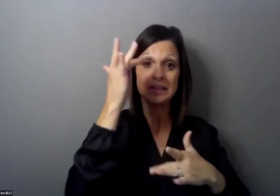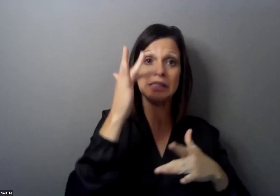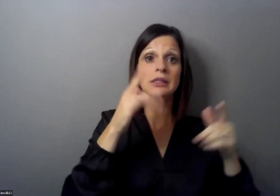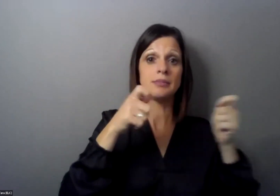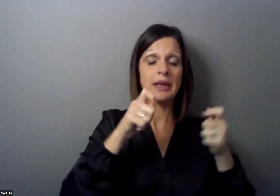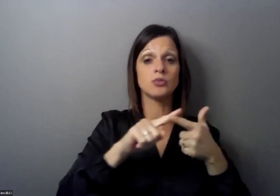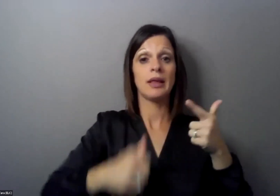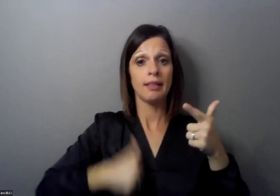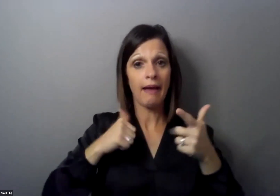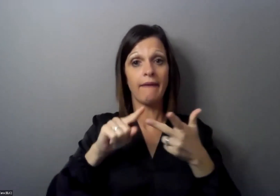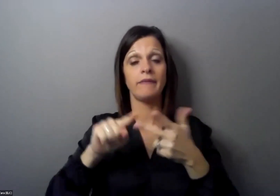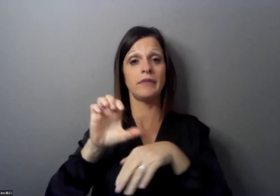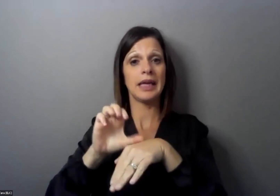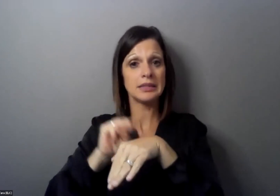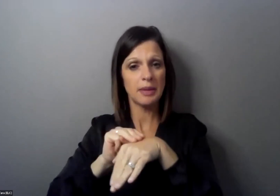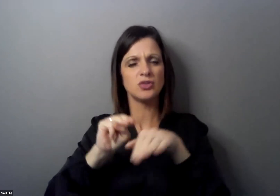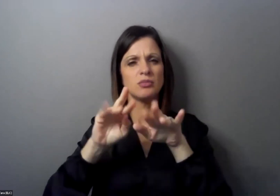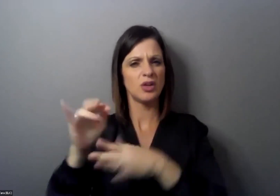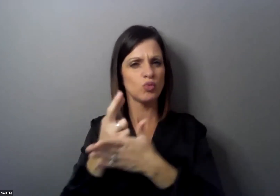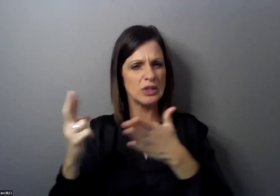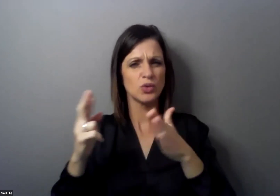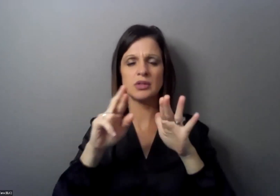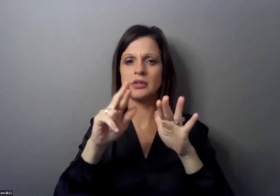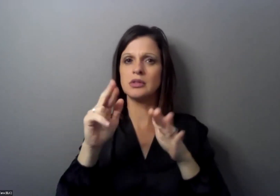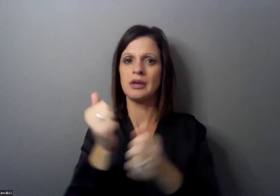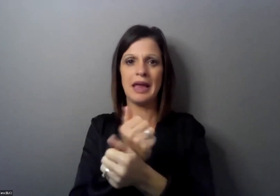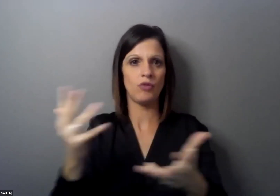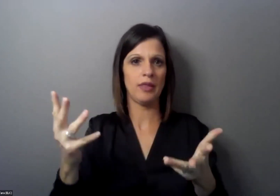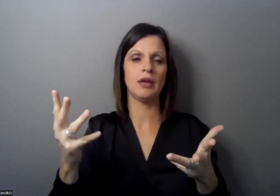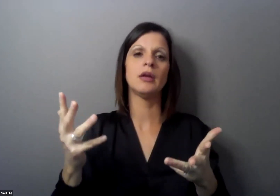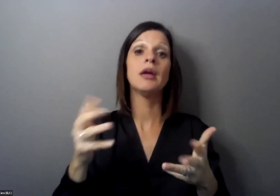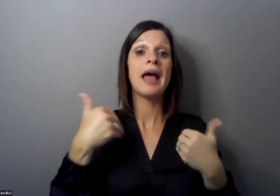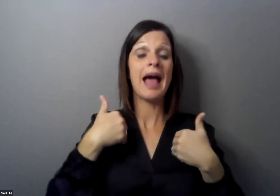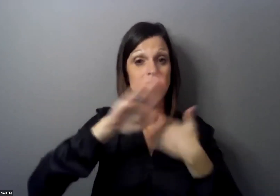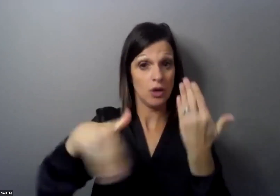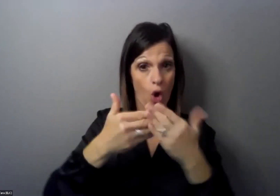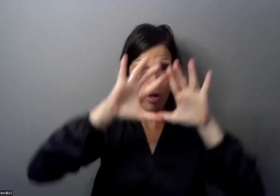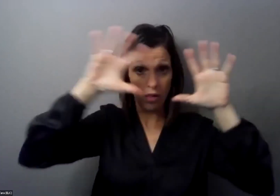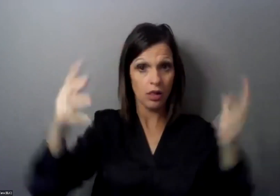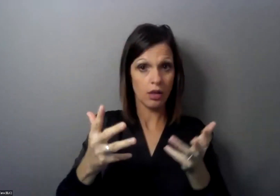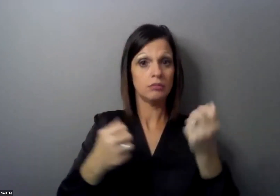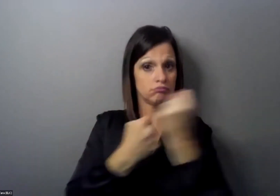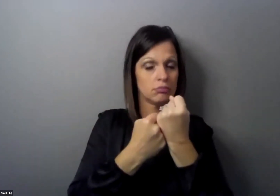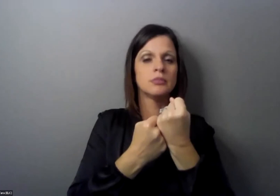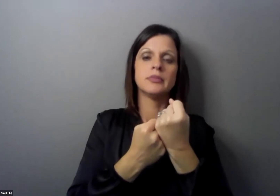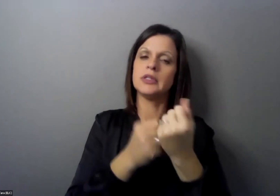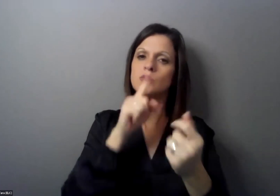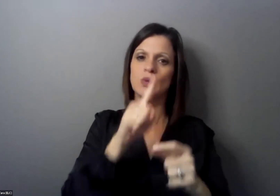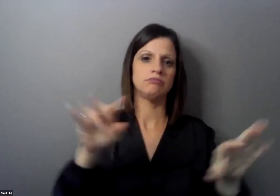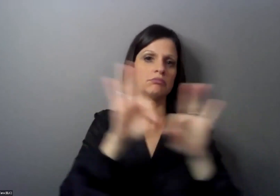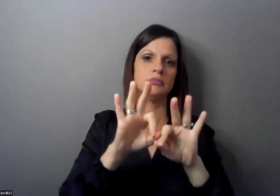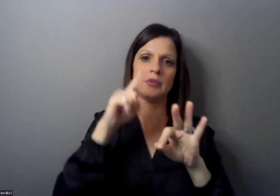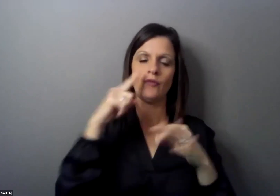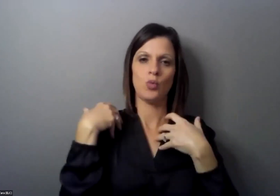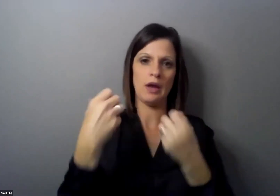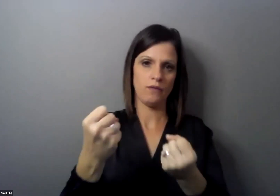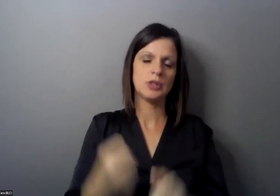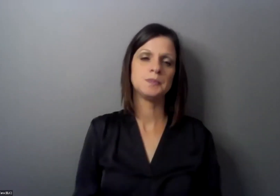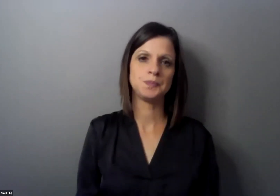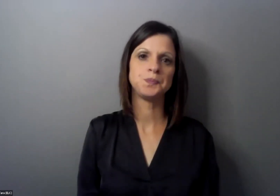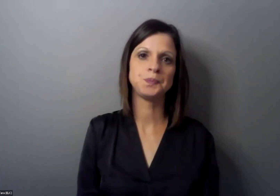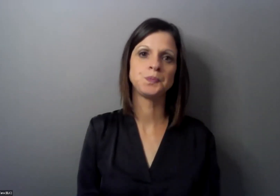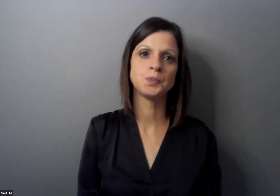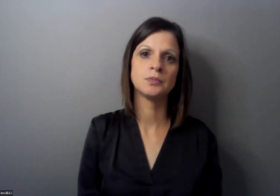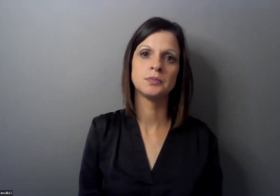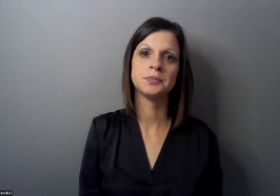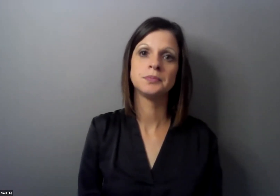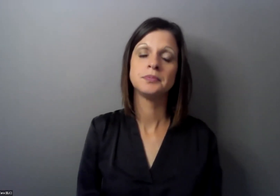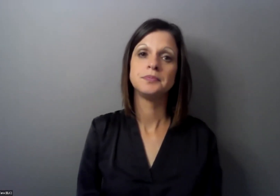resources and things like that. Having all of it are some ways that you can have people cope.